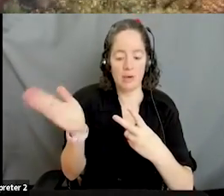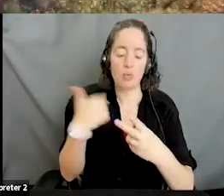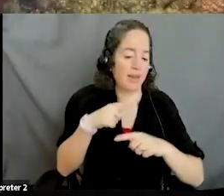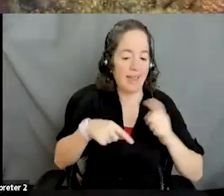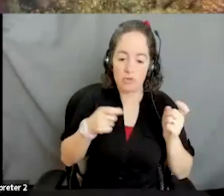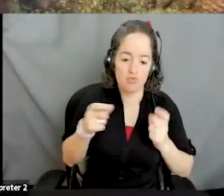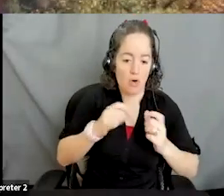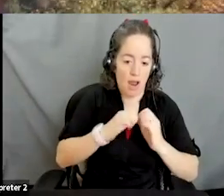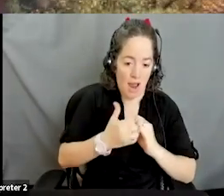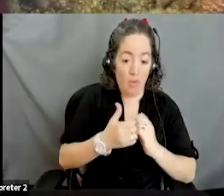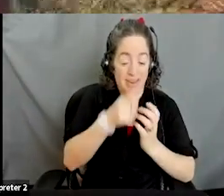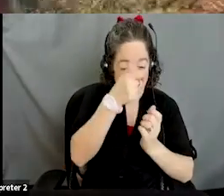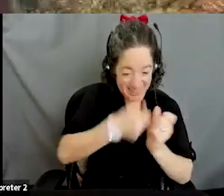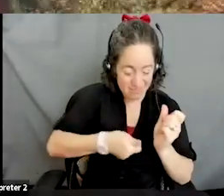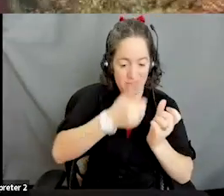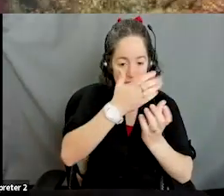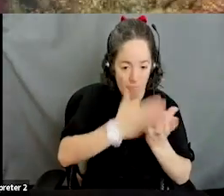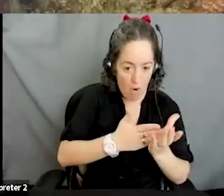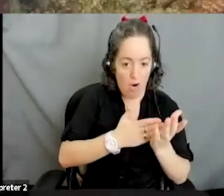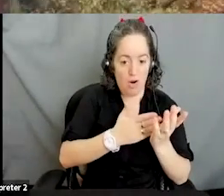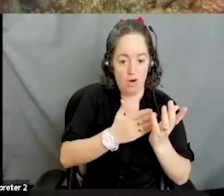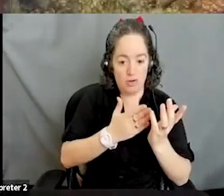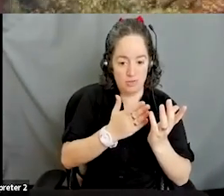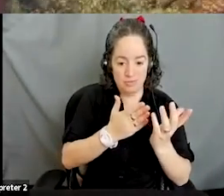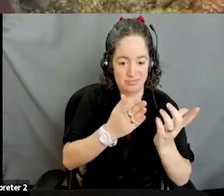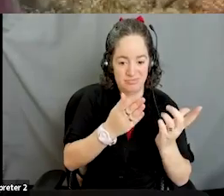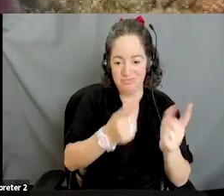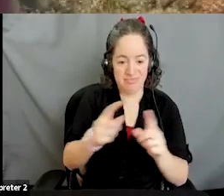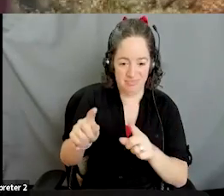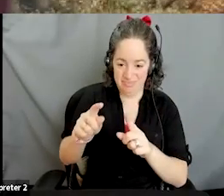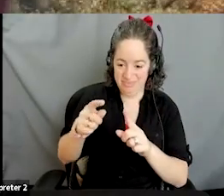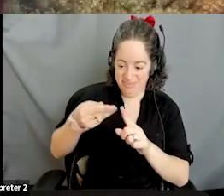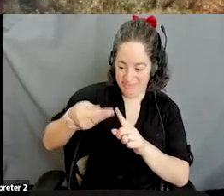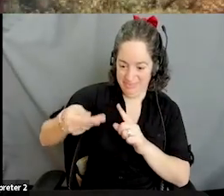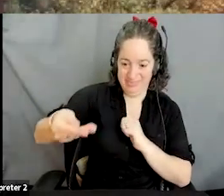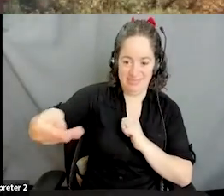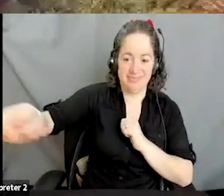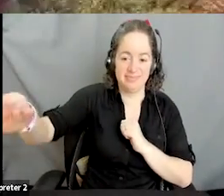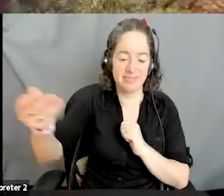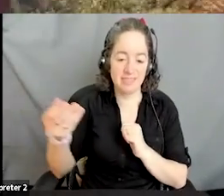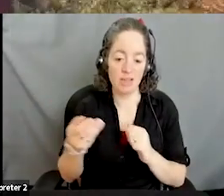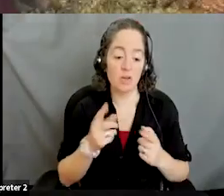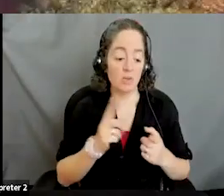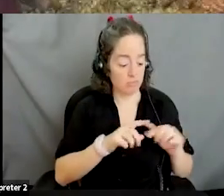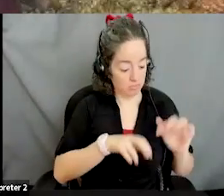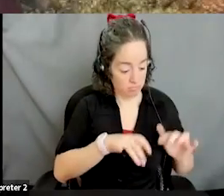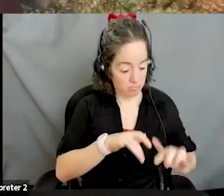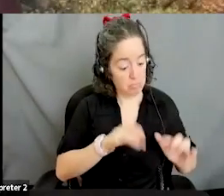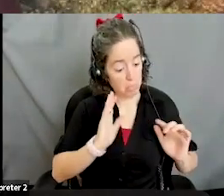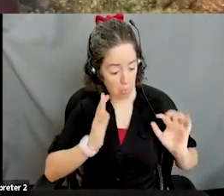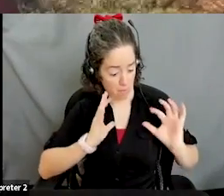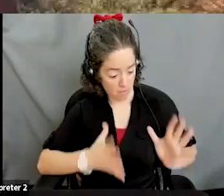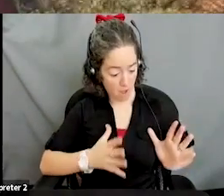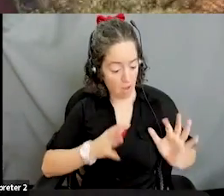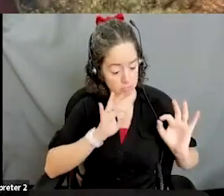A form, it goes on to the front end, and the theme is really what controls